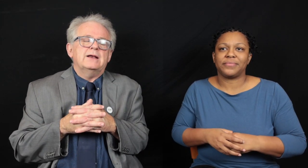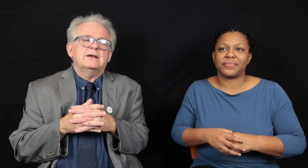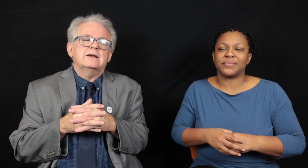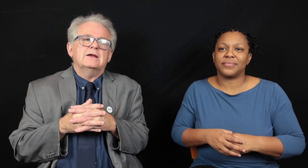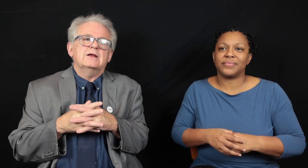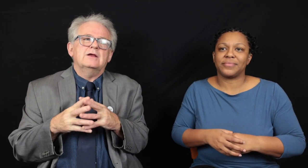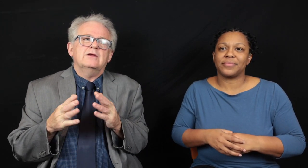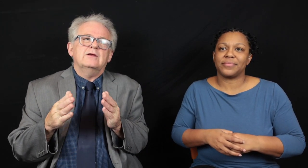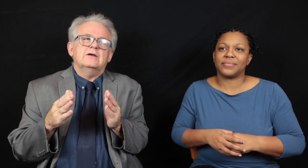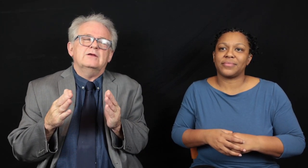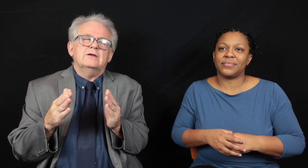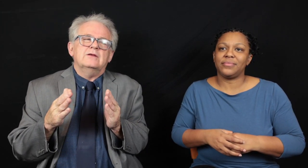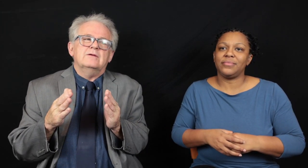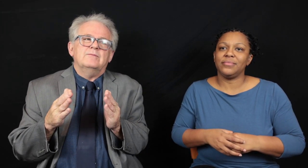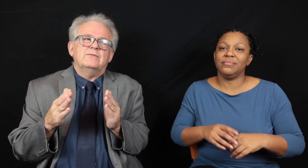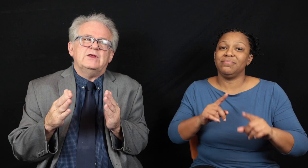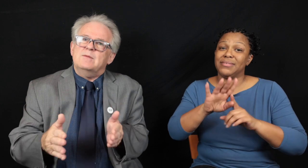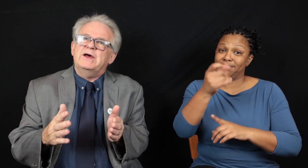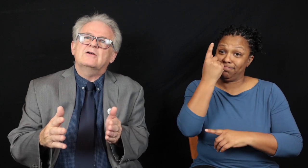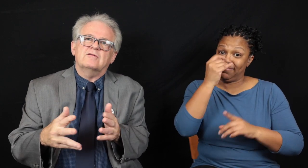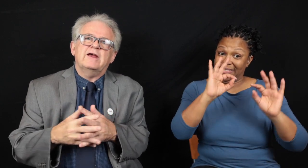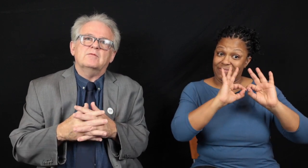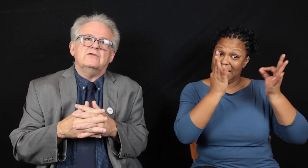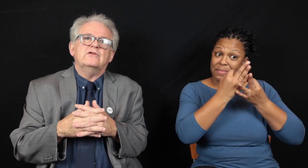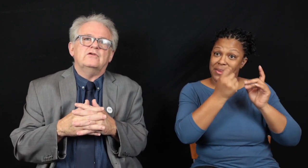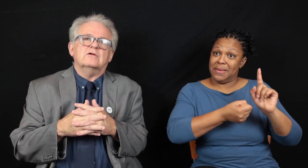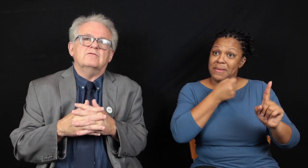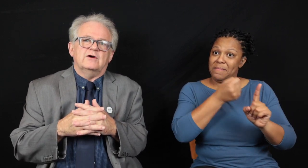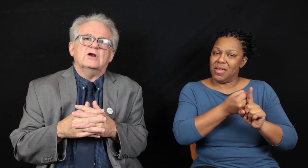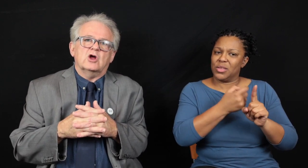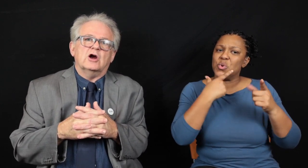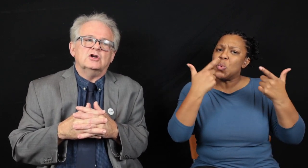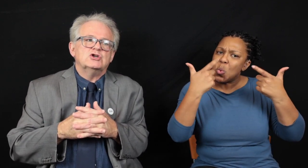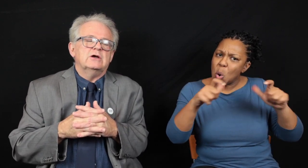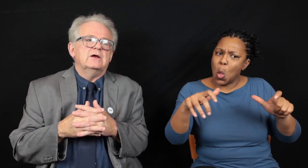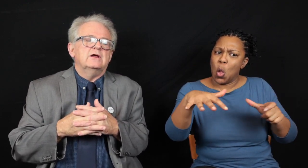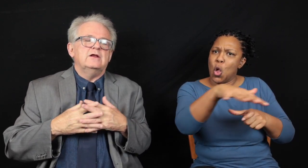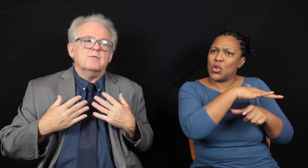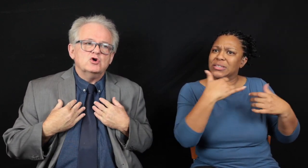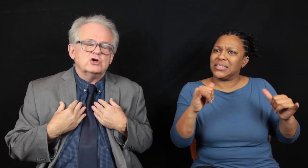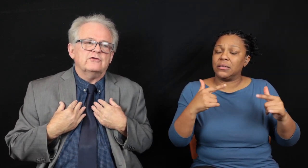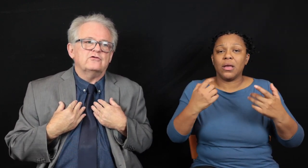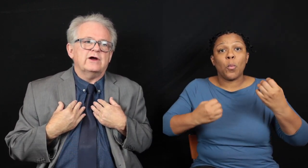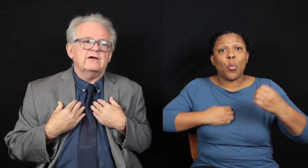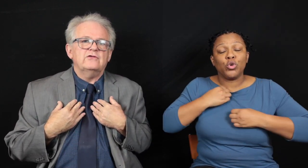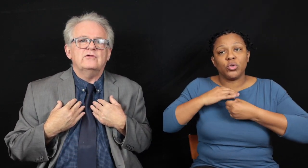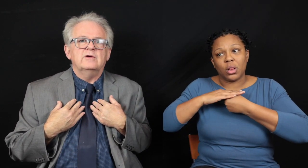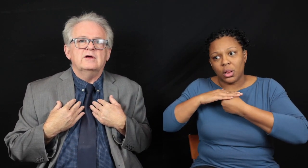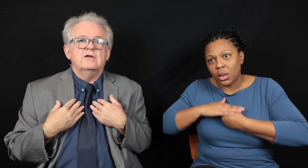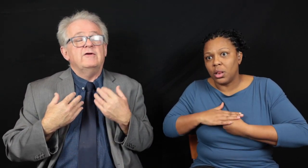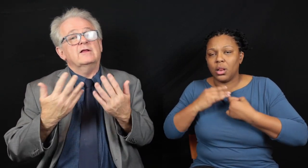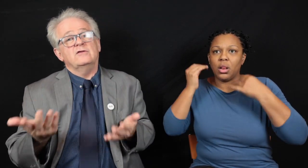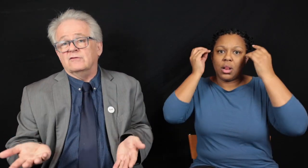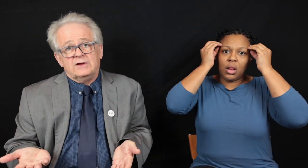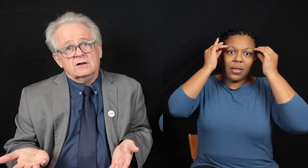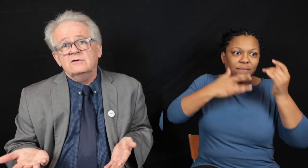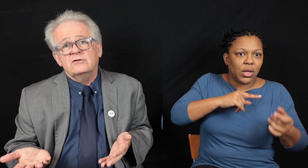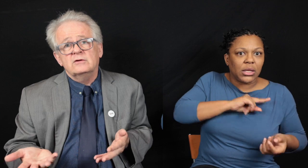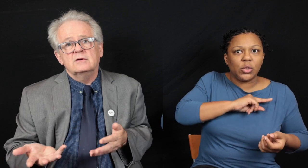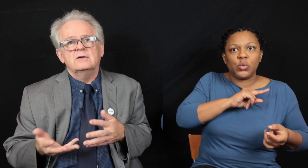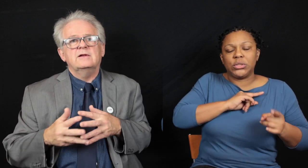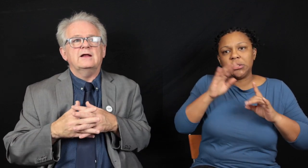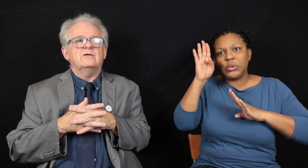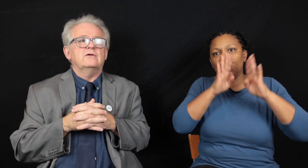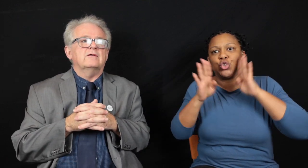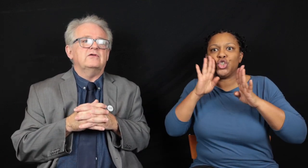But the impact on families is still very large. The emotional stress, feelings of guilt that